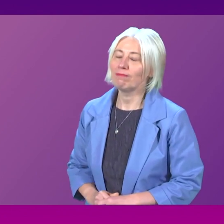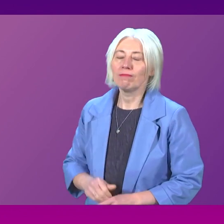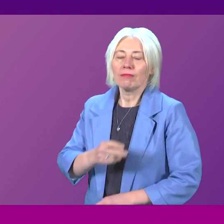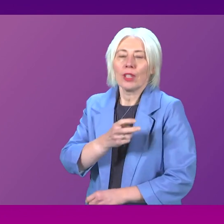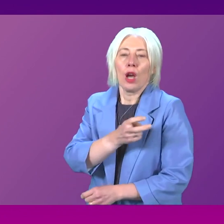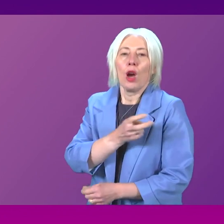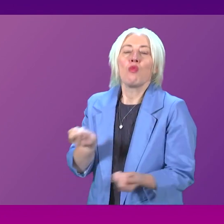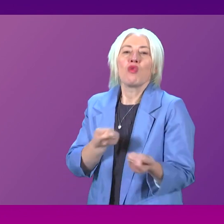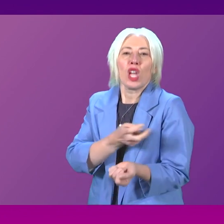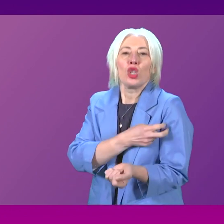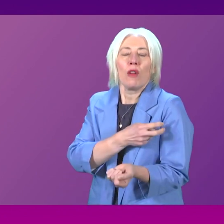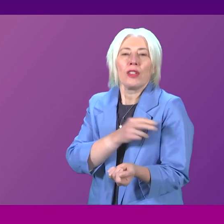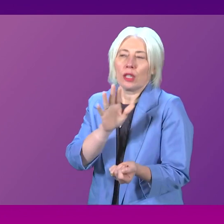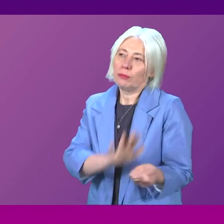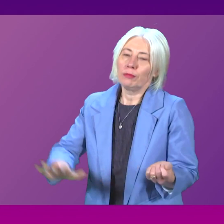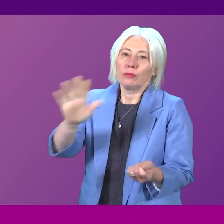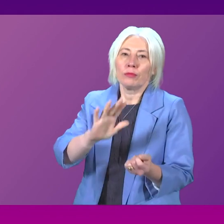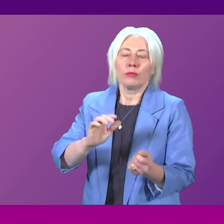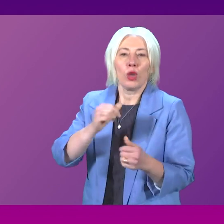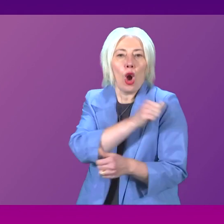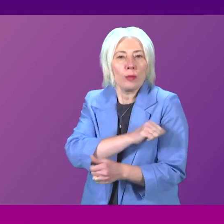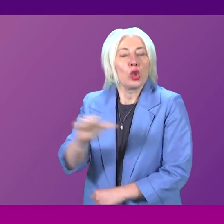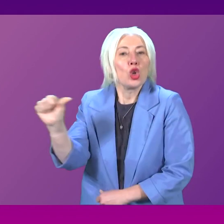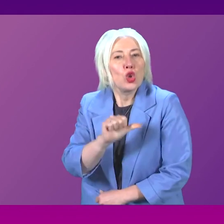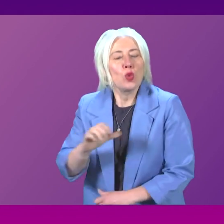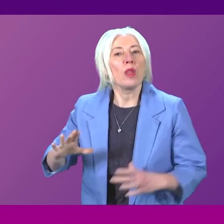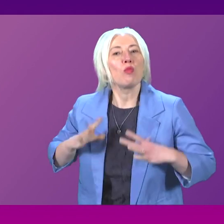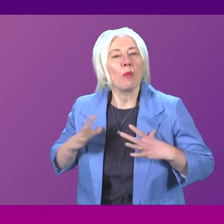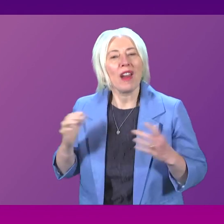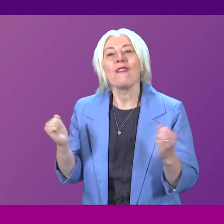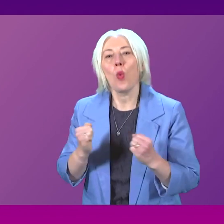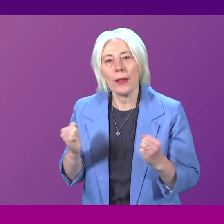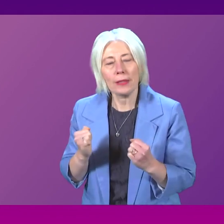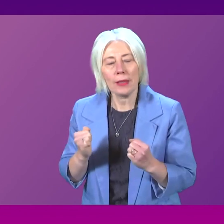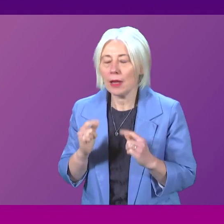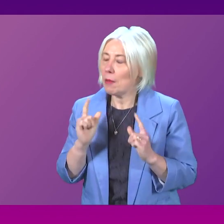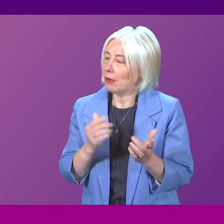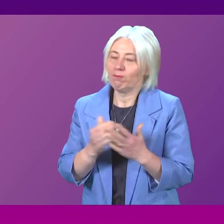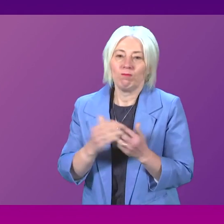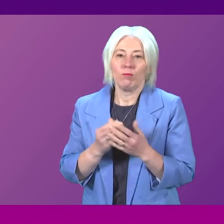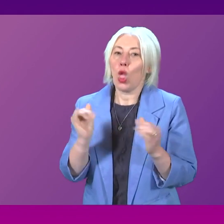Across Scotland, our hospitals should be preparing for winter, but they are having to deal with a crisis right now.